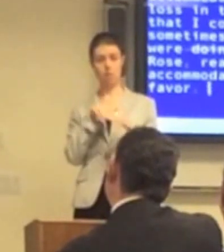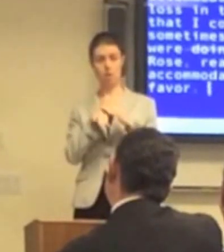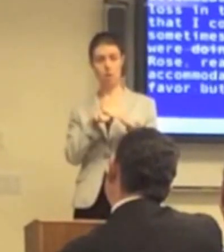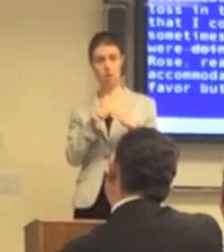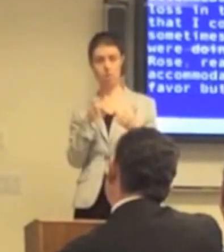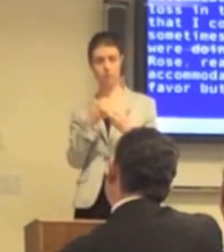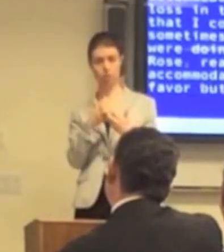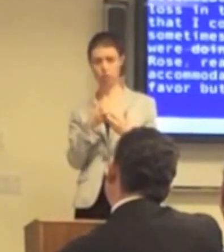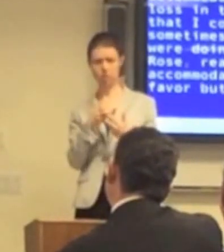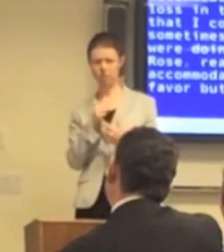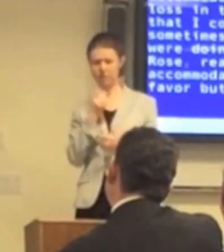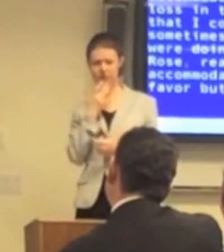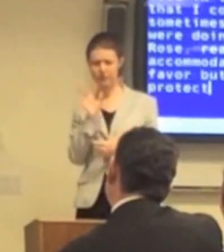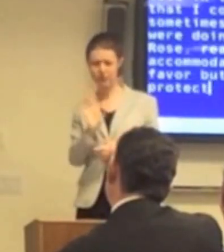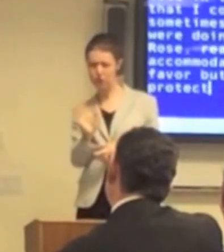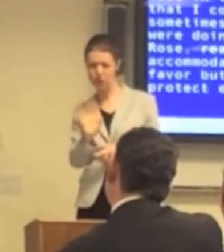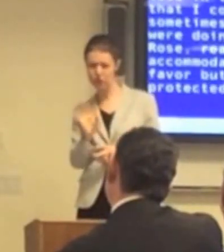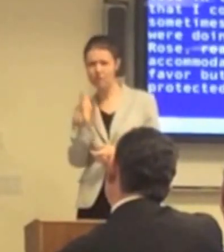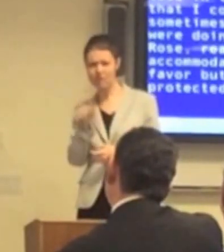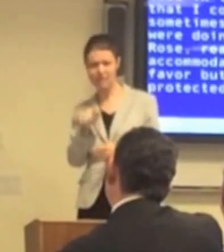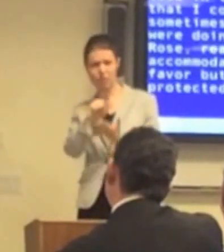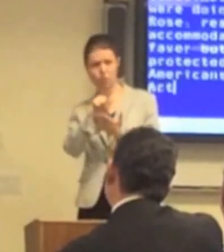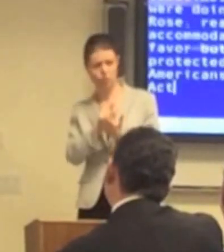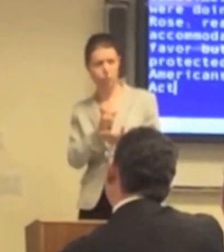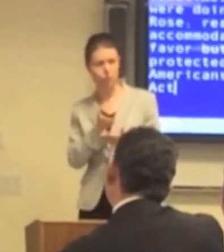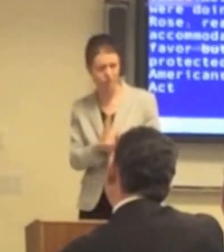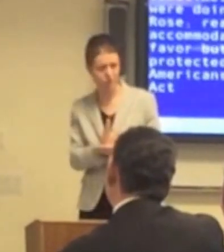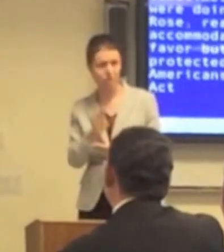protected under the Americans with Disabilities Act of 1990.